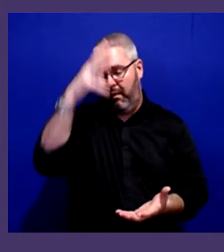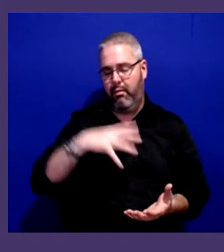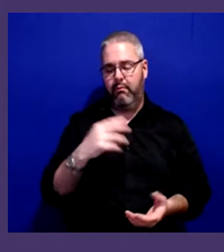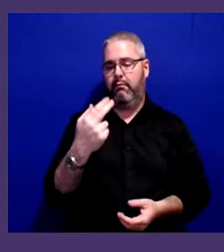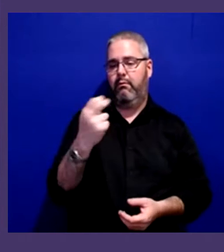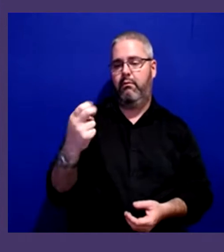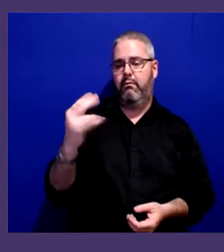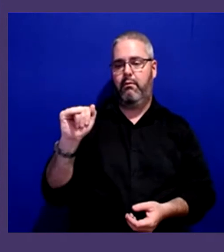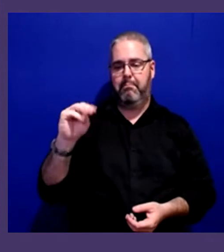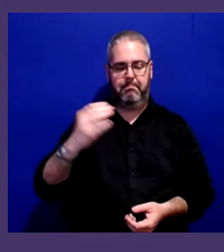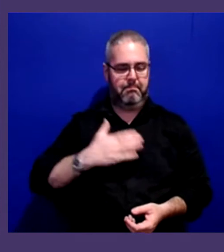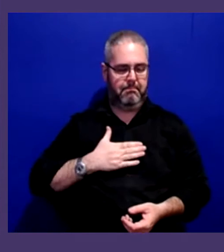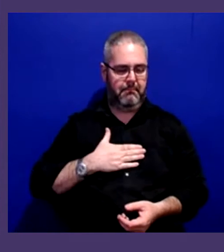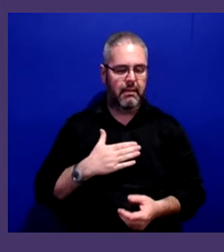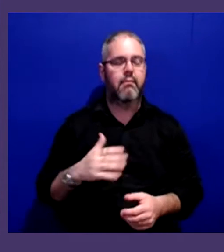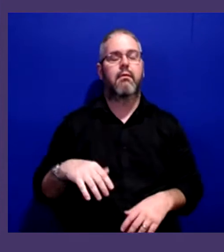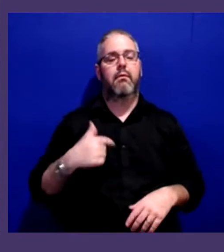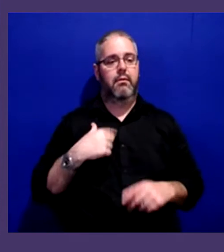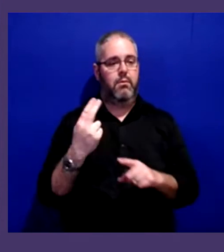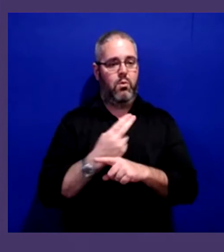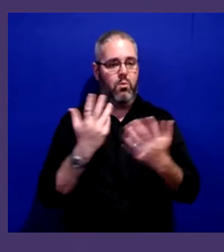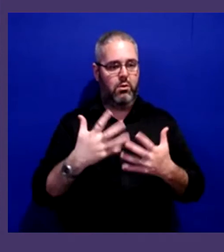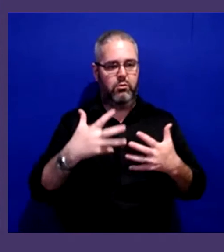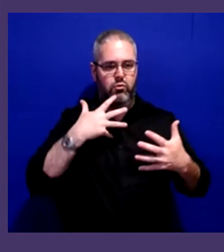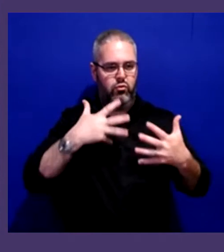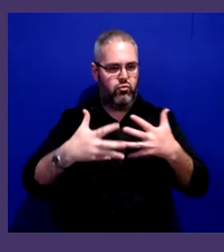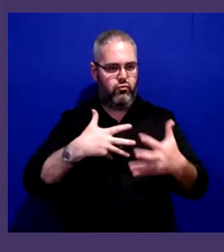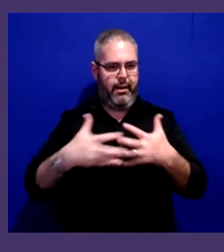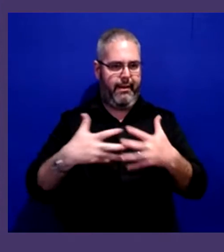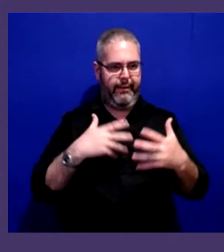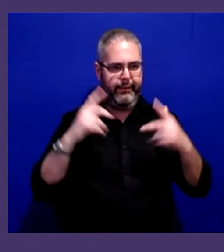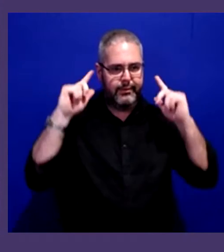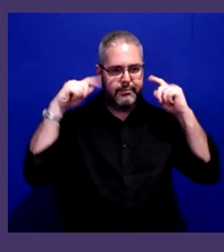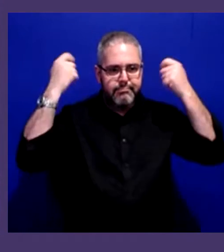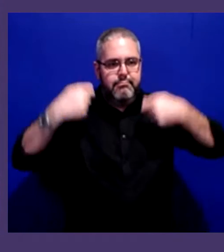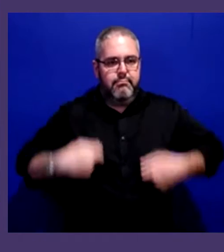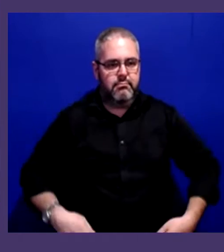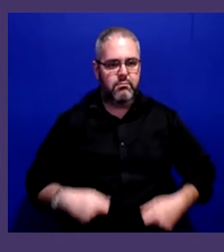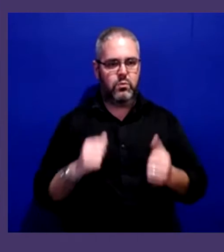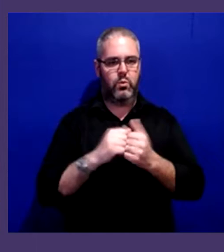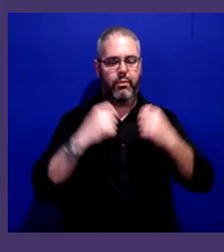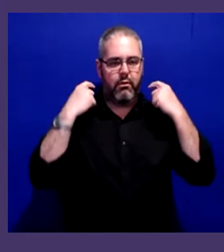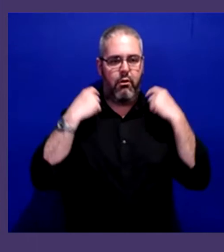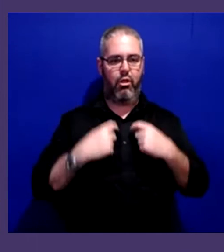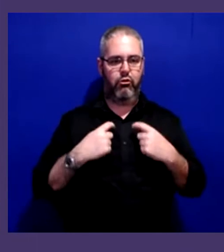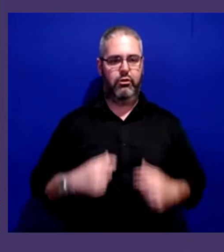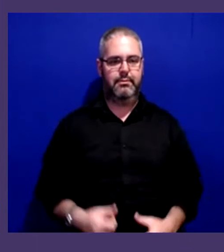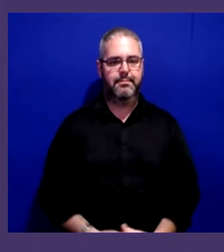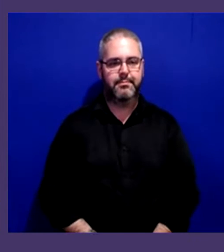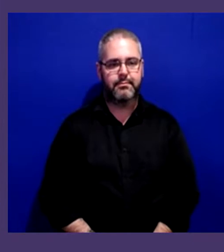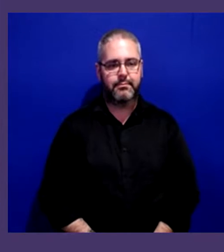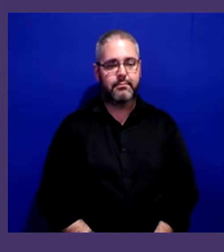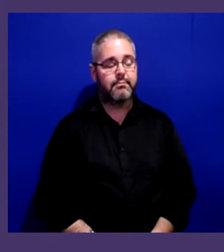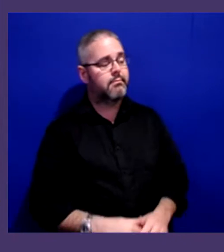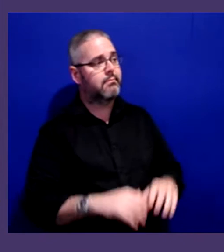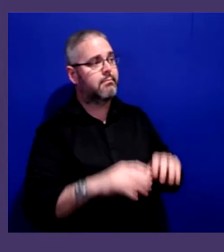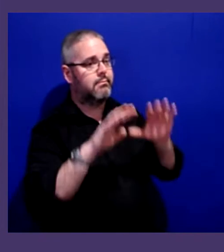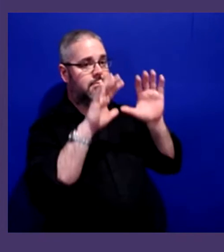I'm wearing a gray pullover sweater with a collar. Daryk Kohler: Fantastic. Welcome everyone.